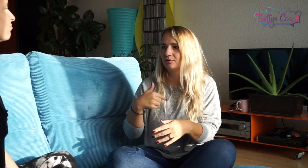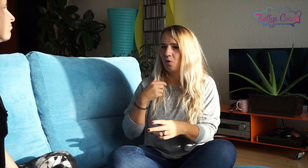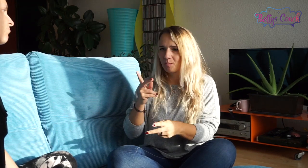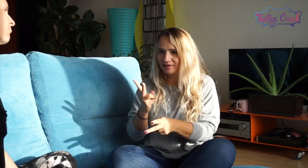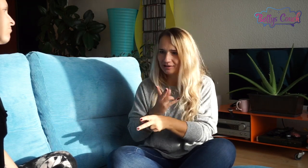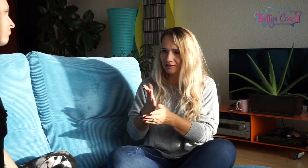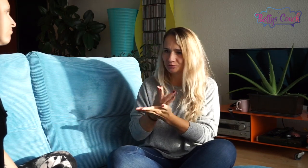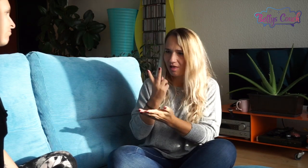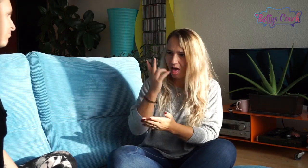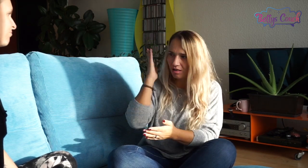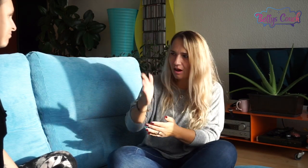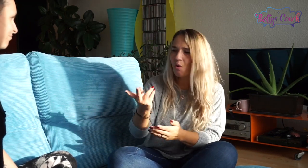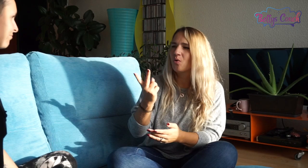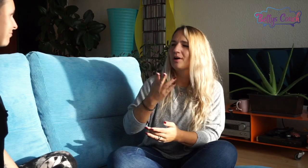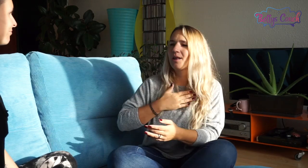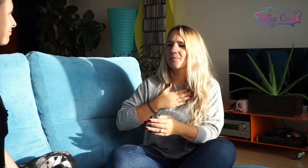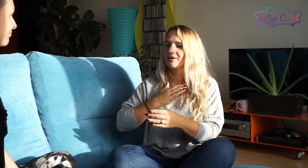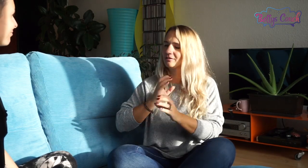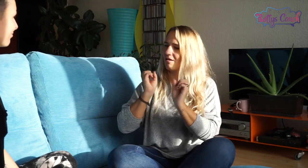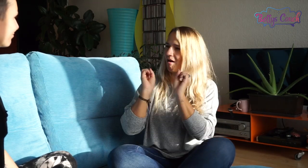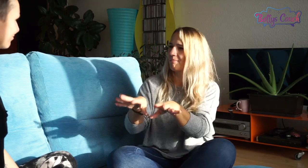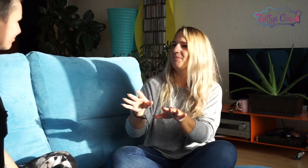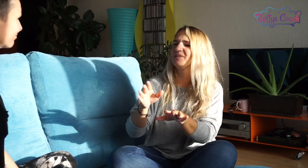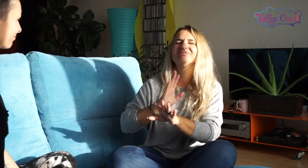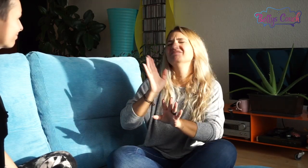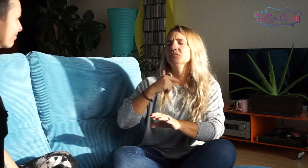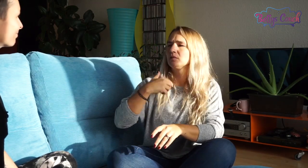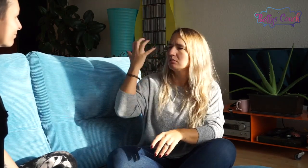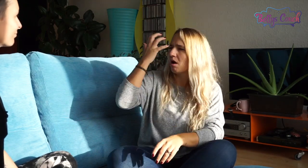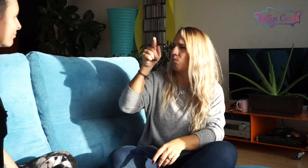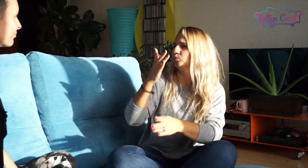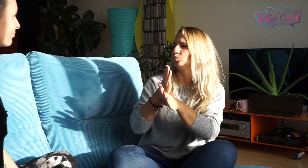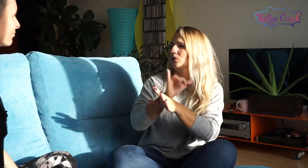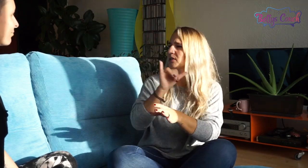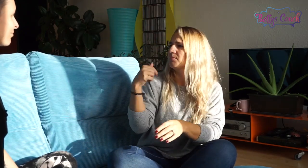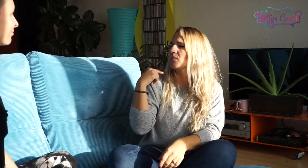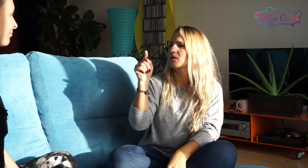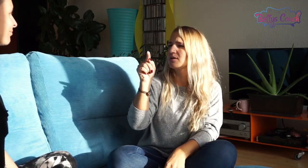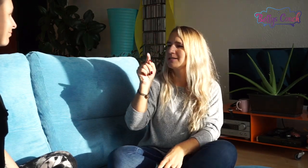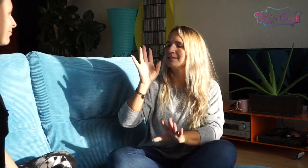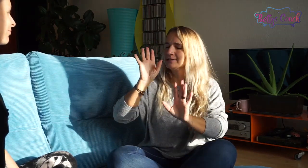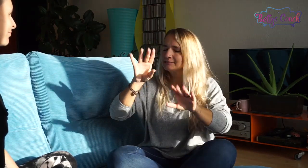And I also wondered whether the decision to go on the trip or whether it would be better to leave it. No! It's always been a big dream of mine.